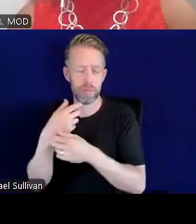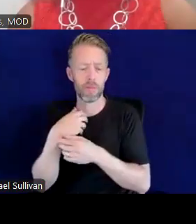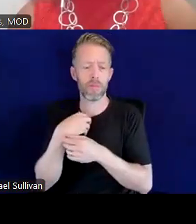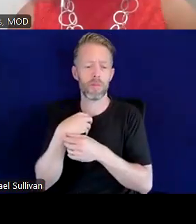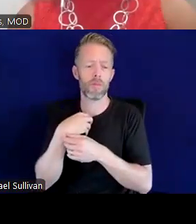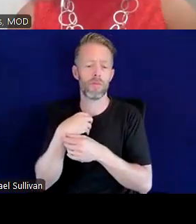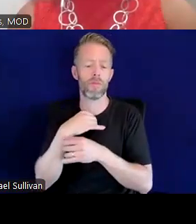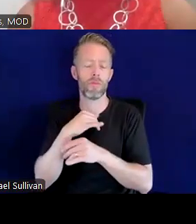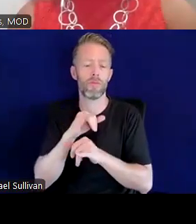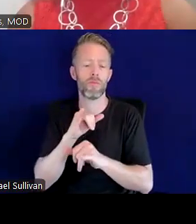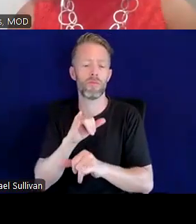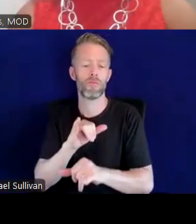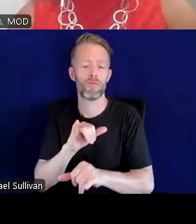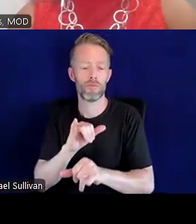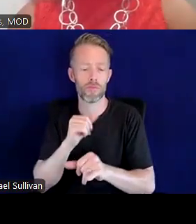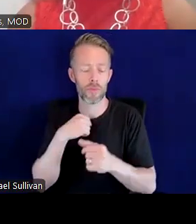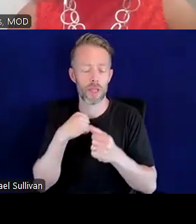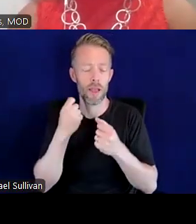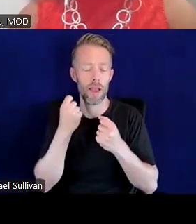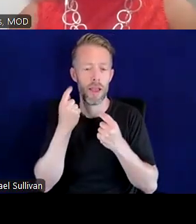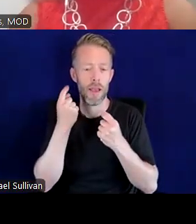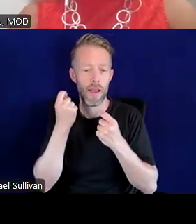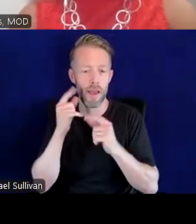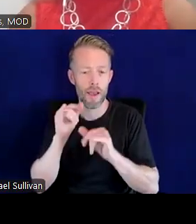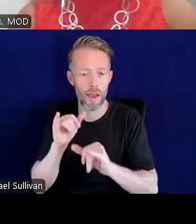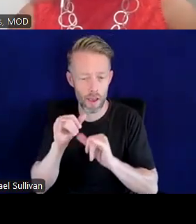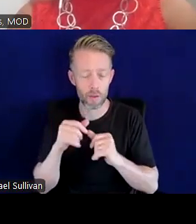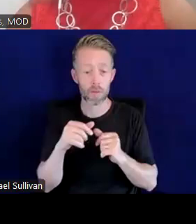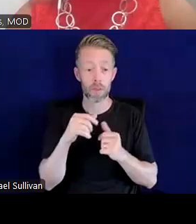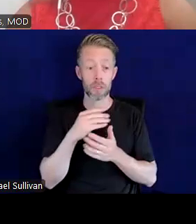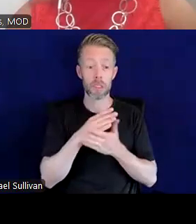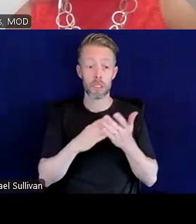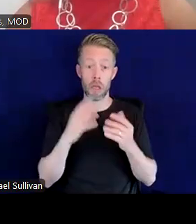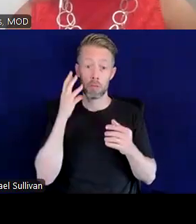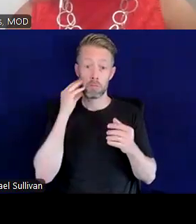insights that some of us share similar experience and some of